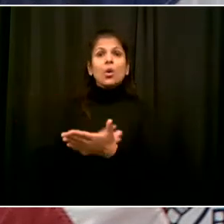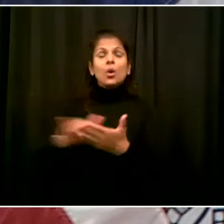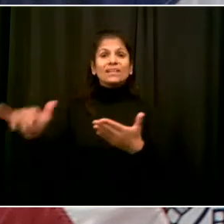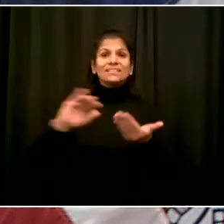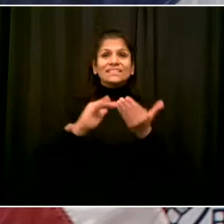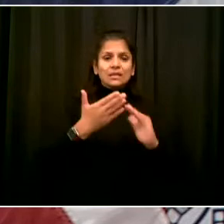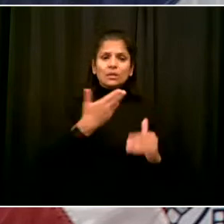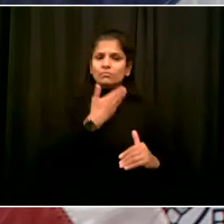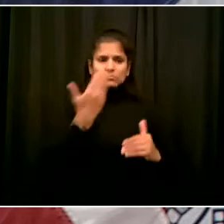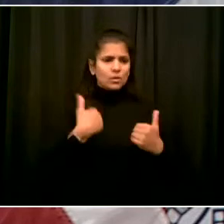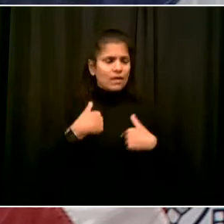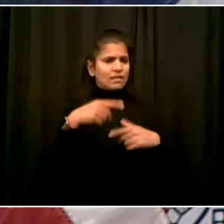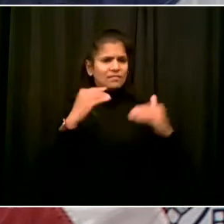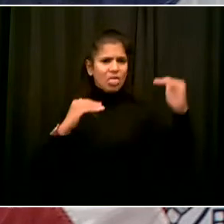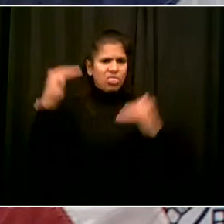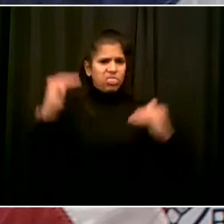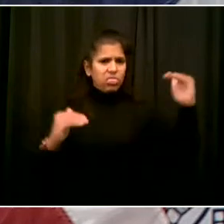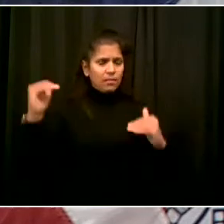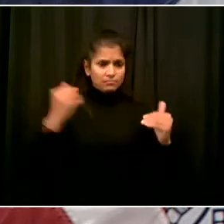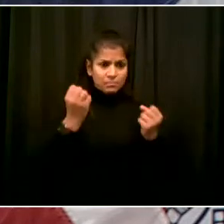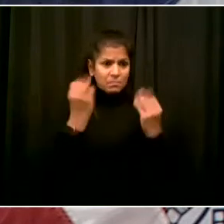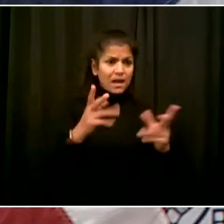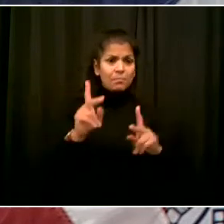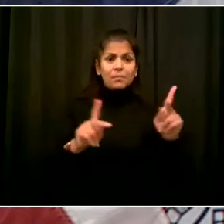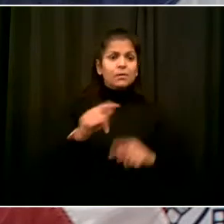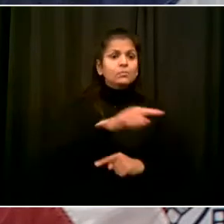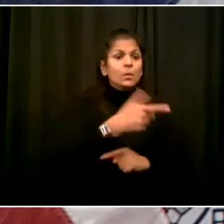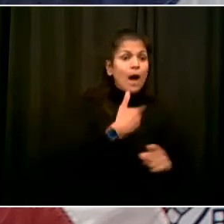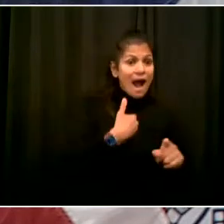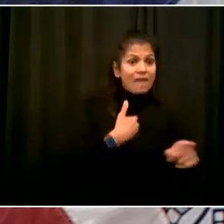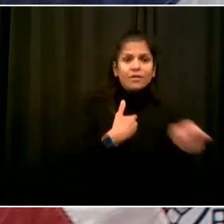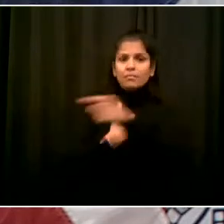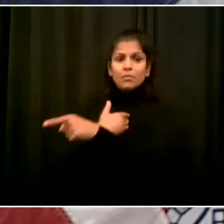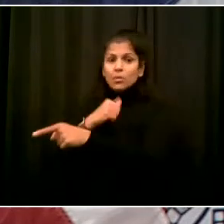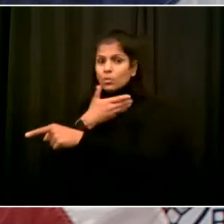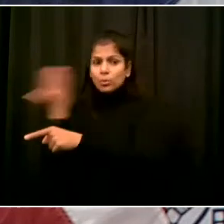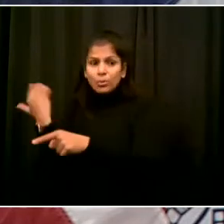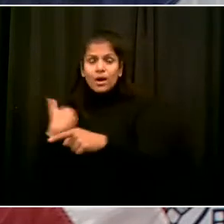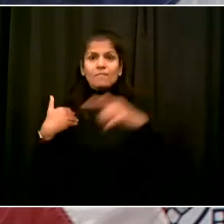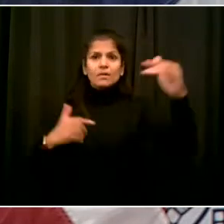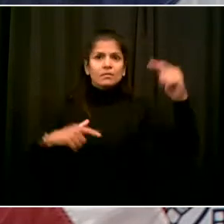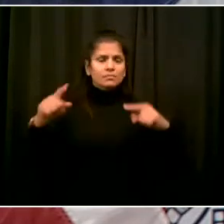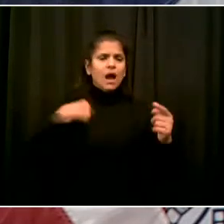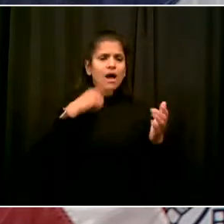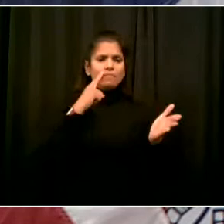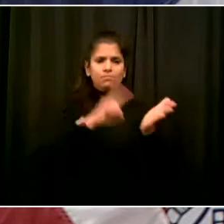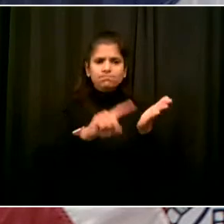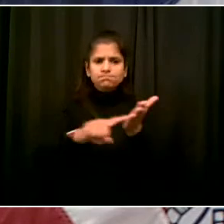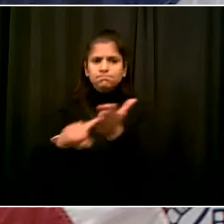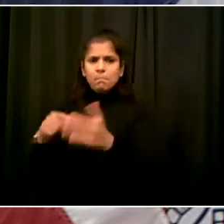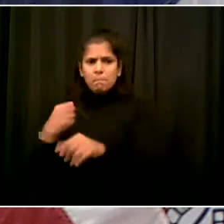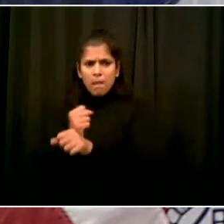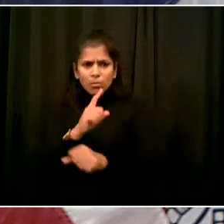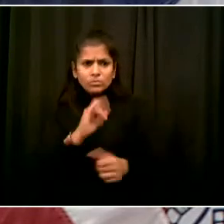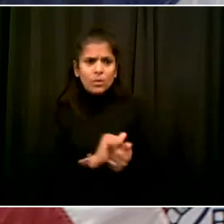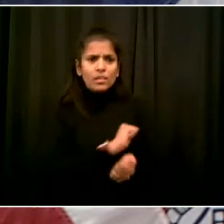WHO GETS ACCESS TO INTERNET AND WHO DOESN'T. WHO GETS RELIABLE, FAST